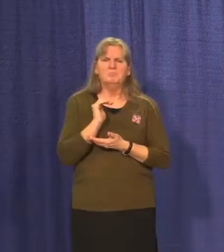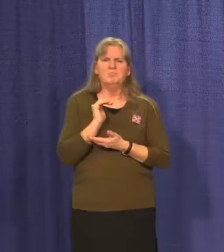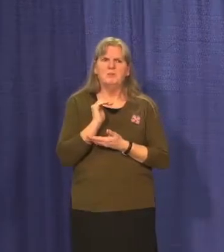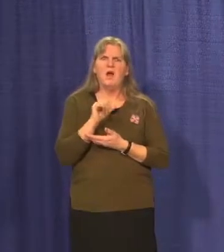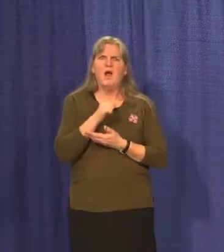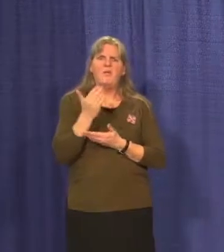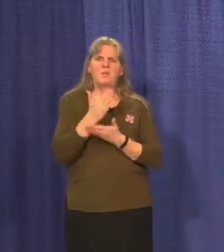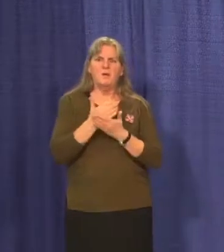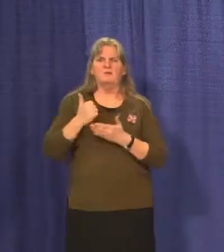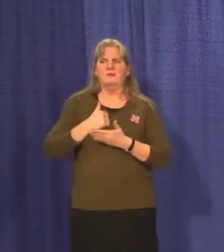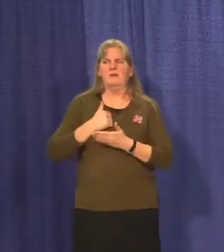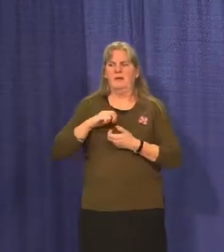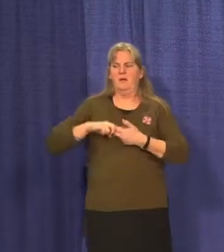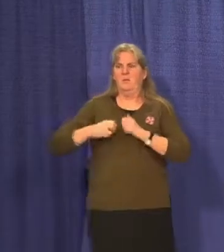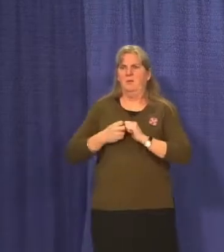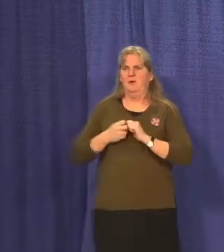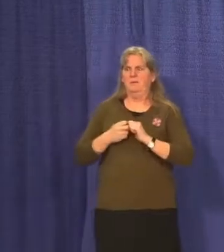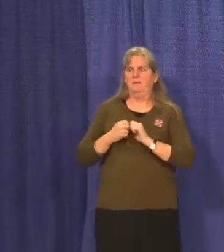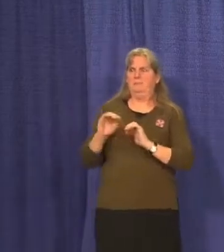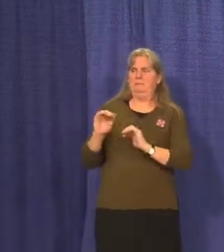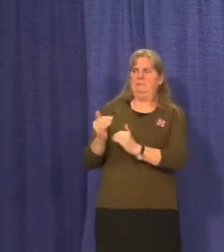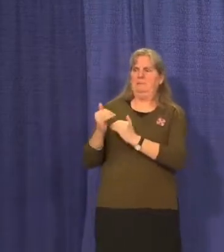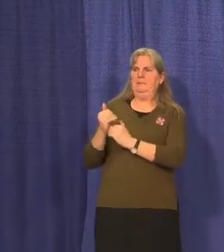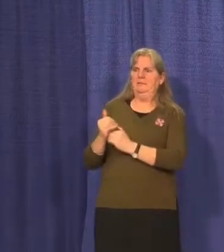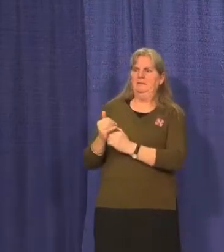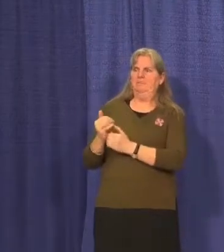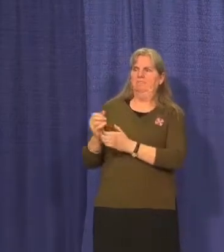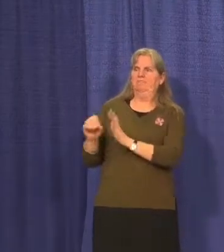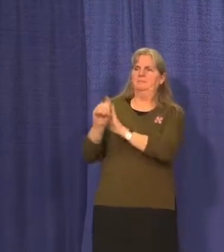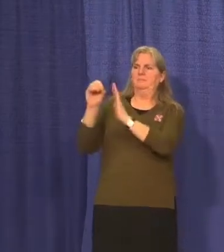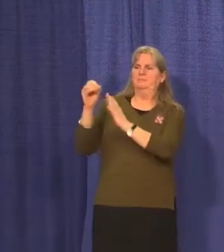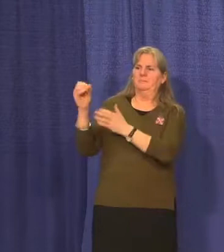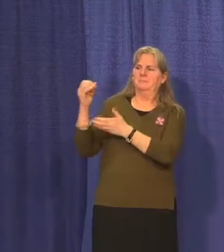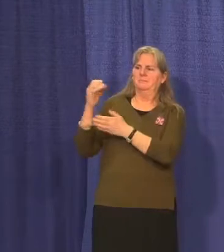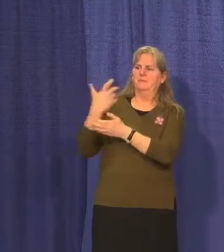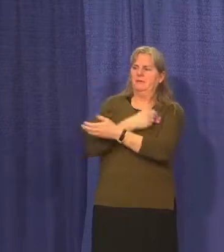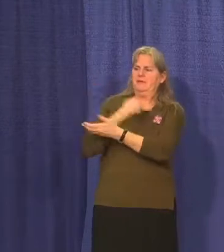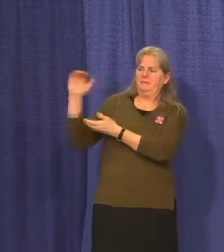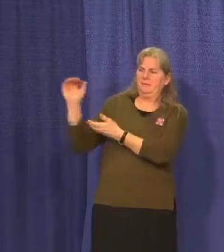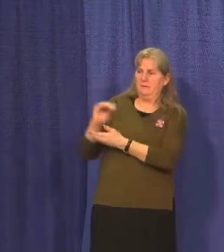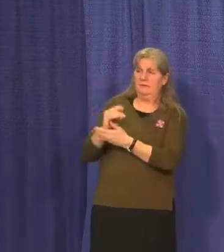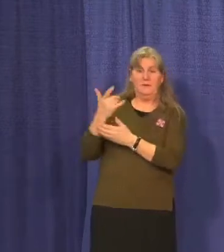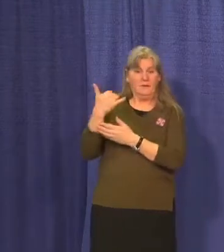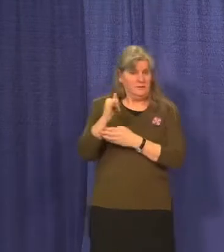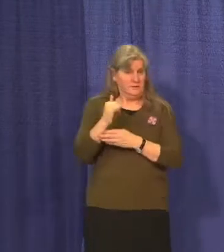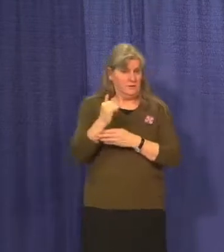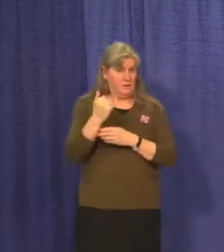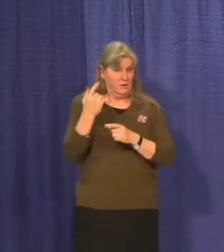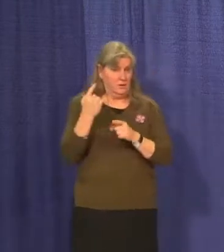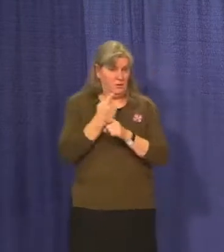There have been supply issues across the country and I am wondering if we are still on task to receive as many vaccines